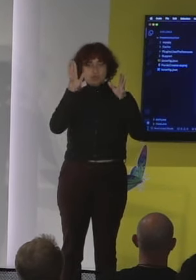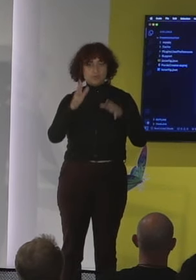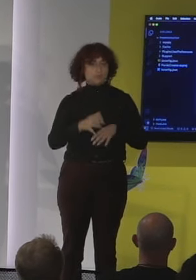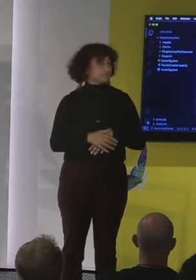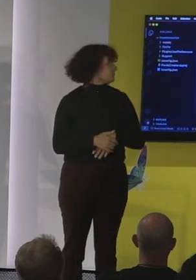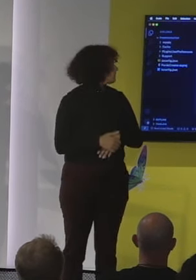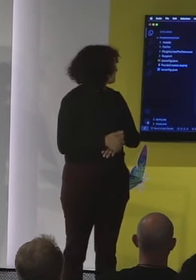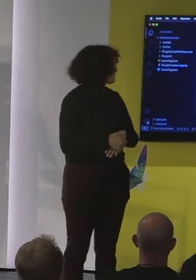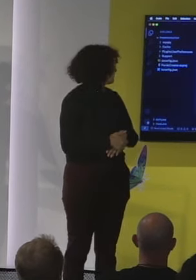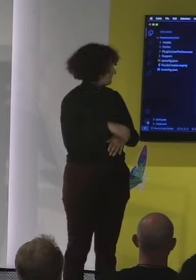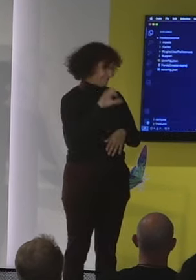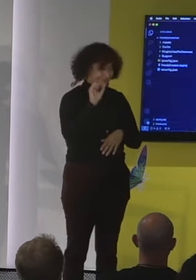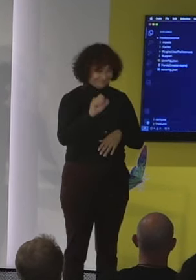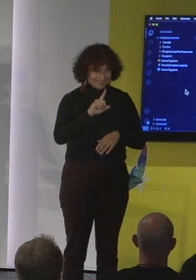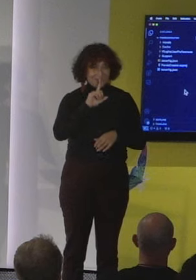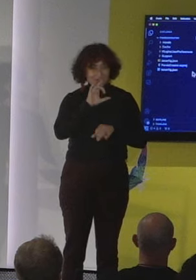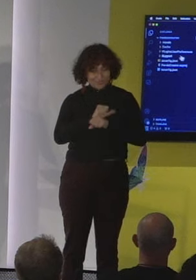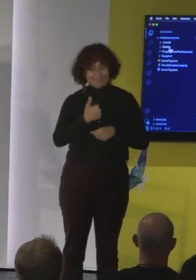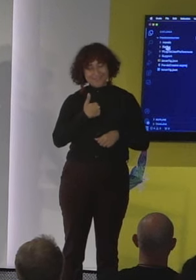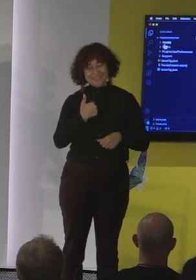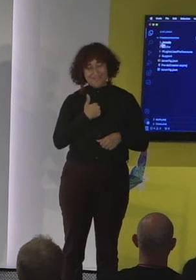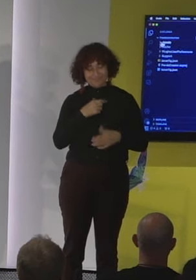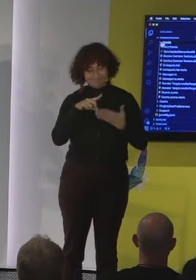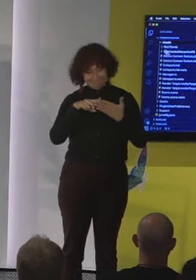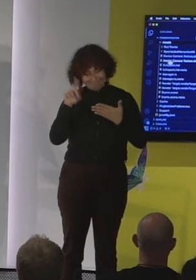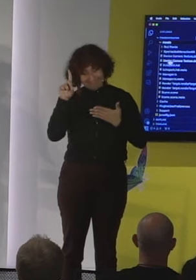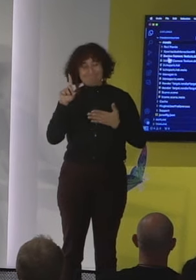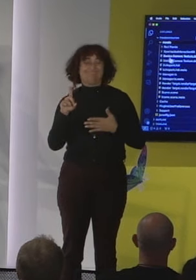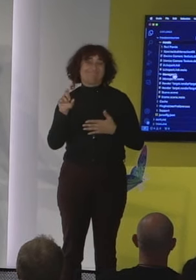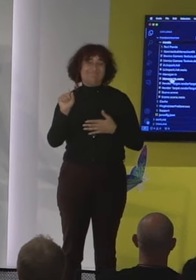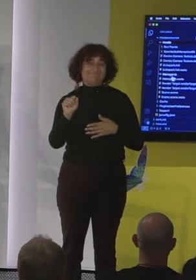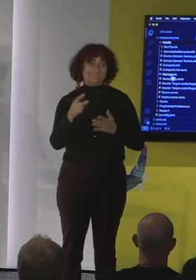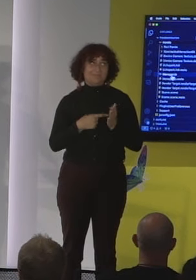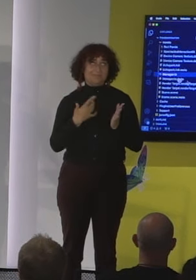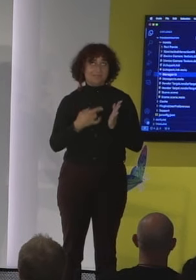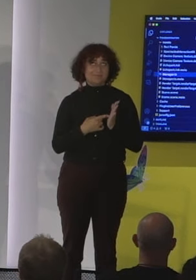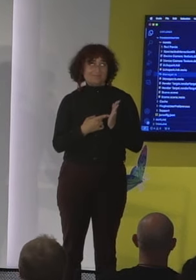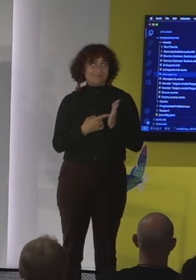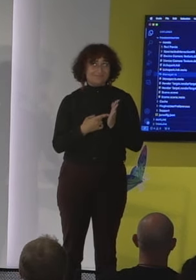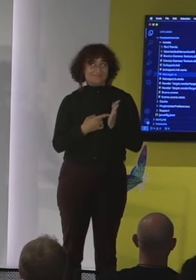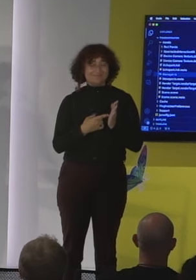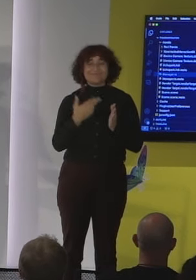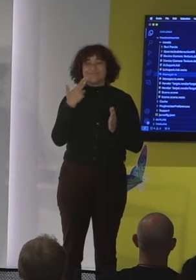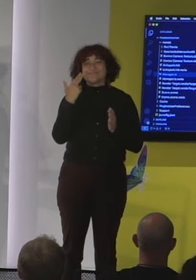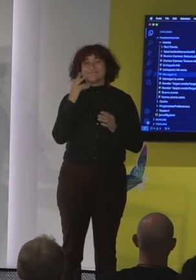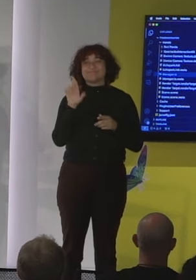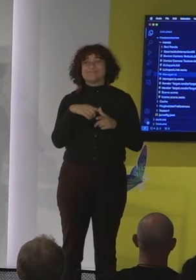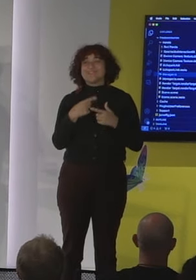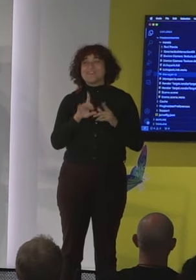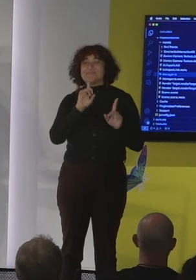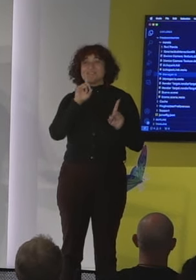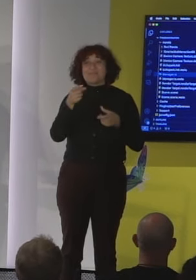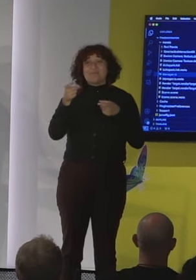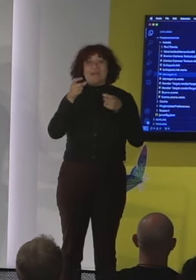Yes, I trust myself. Okay. Sometimes. And then, let's go to the manager script.